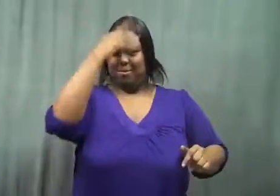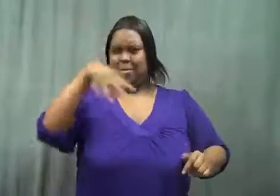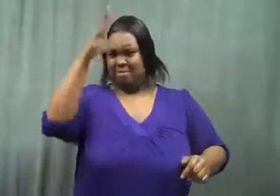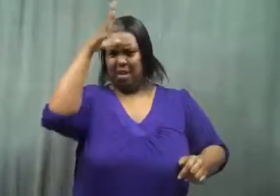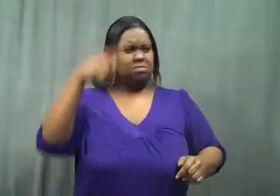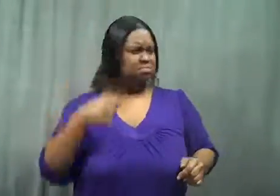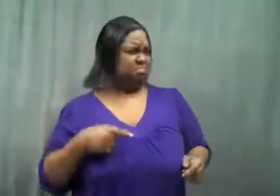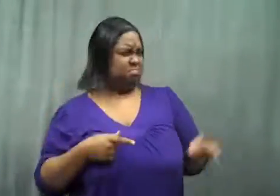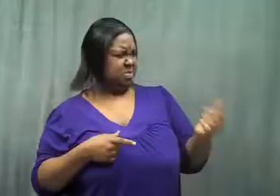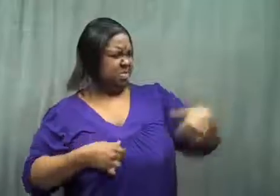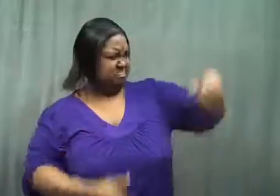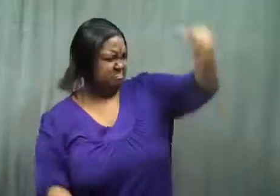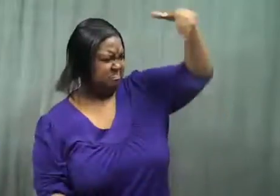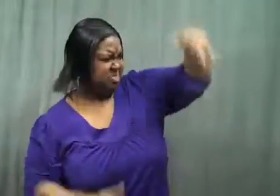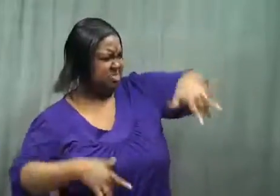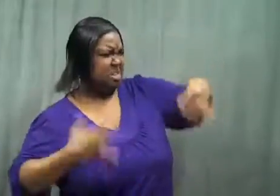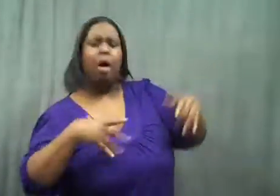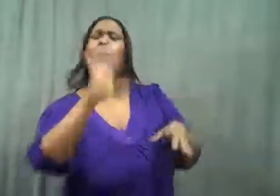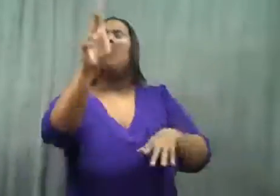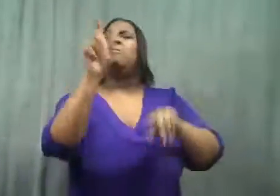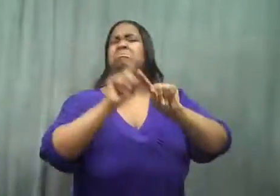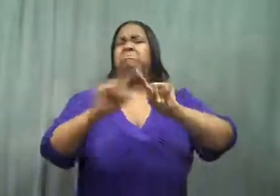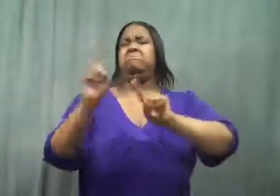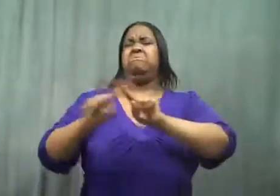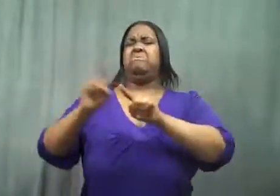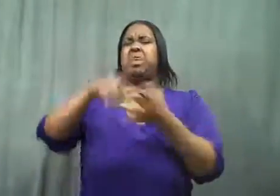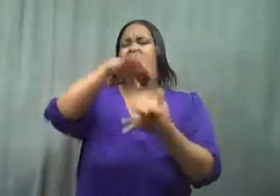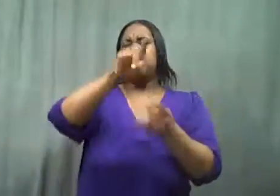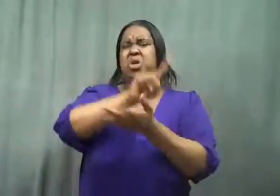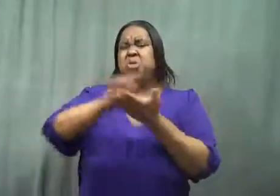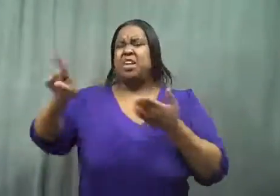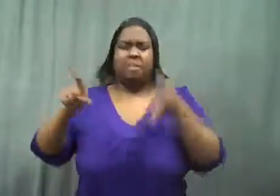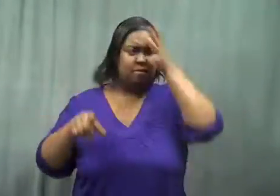Dad asked what all the stuff was. I said, "Oh, just some stuff for Spirit Week."